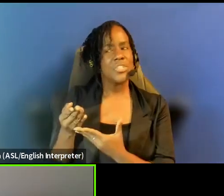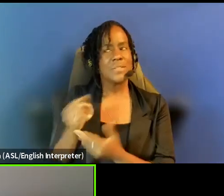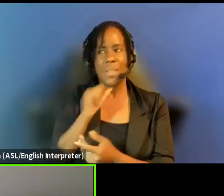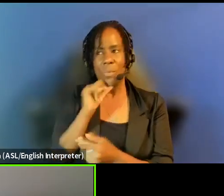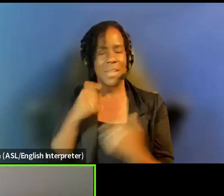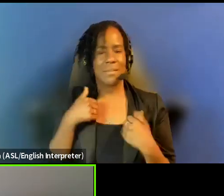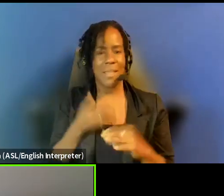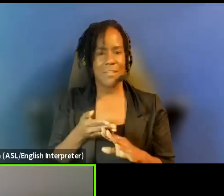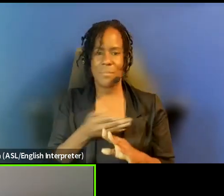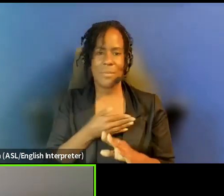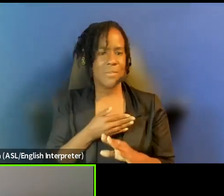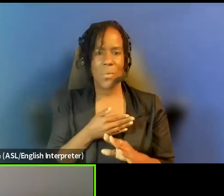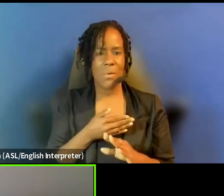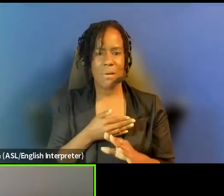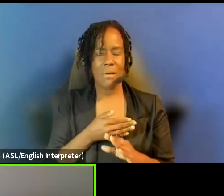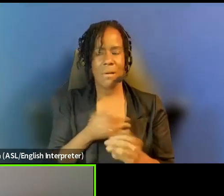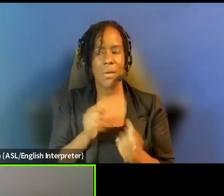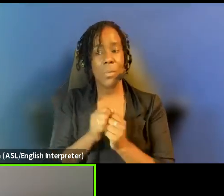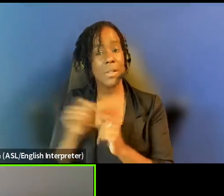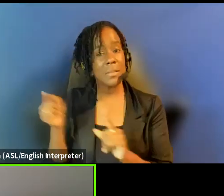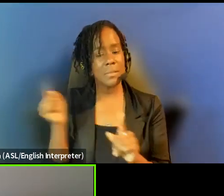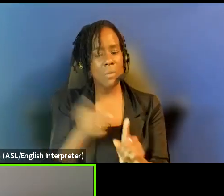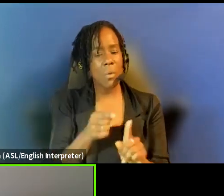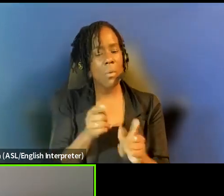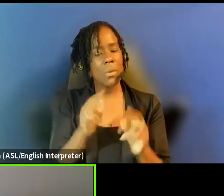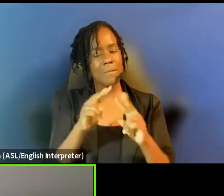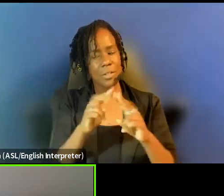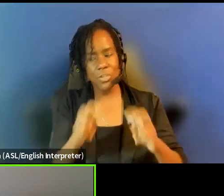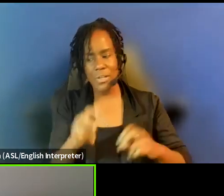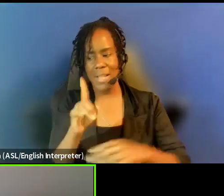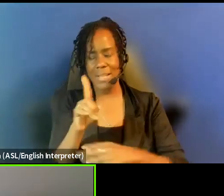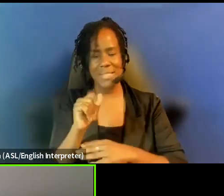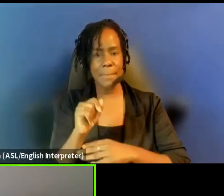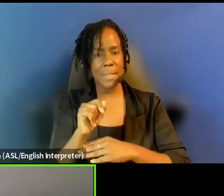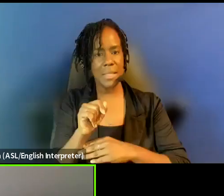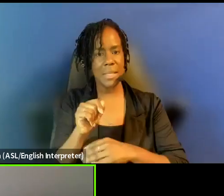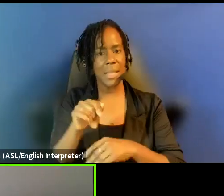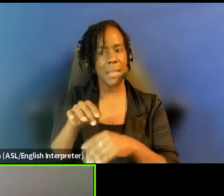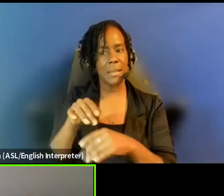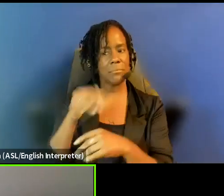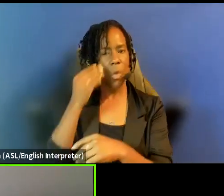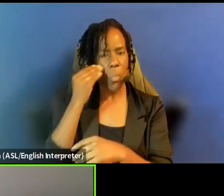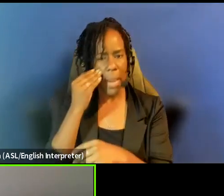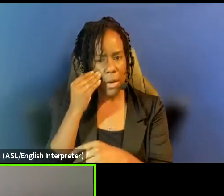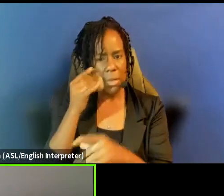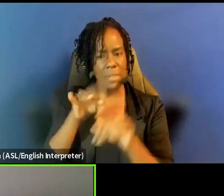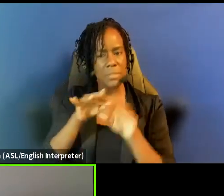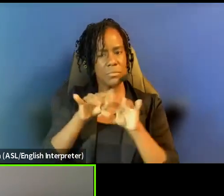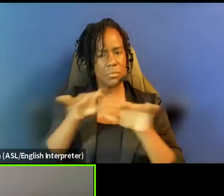different lens to understanding the landscape, such as the maps that Jen alluded to that are in